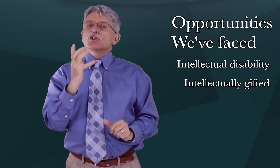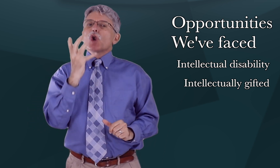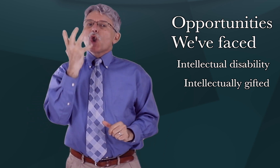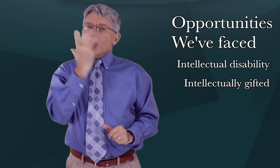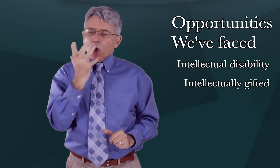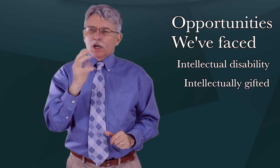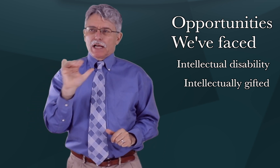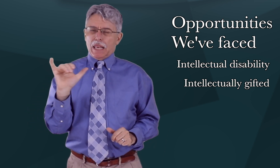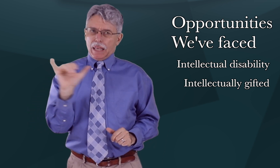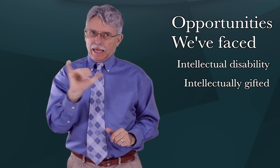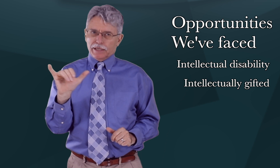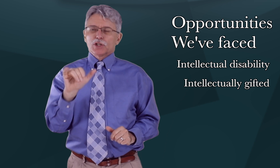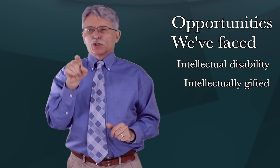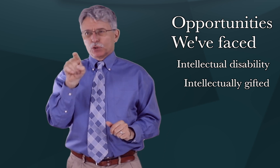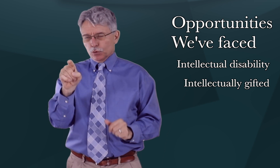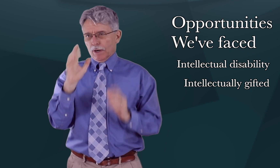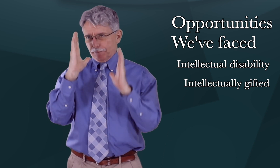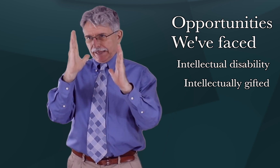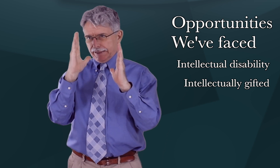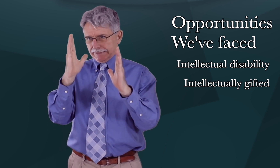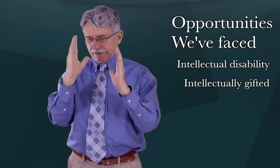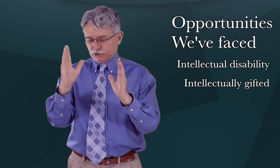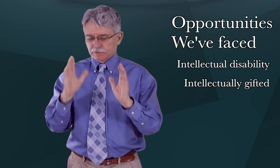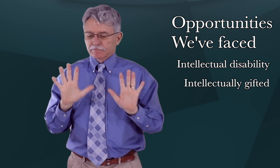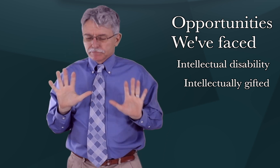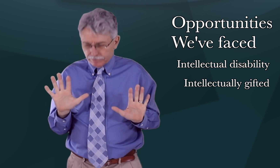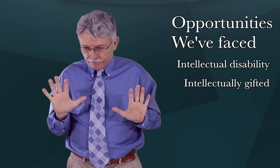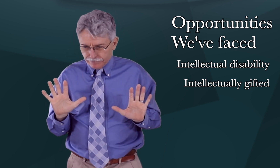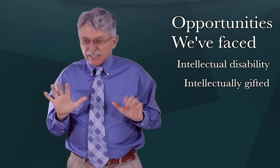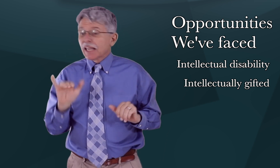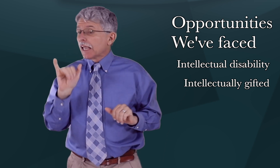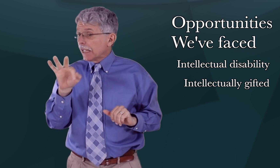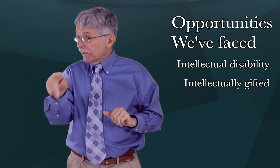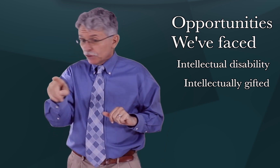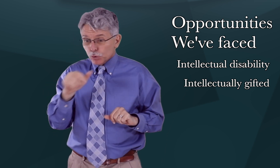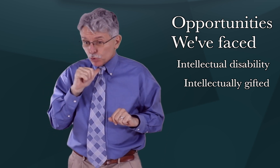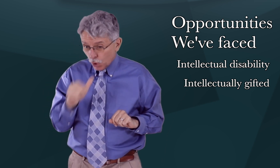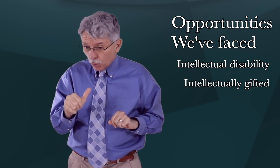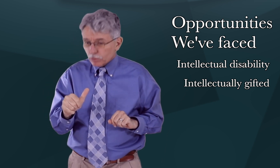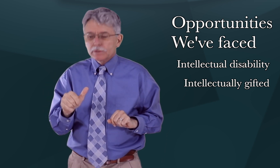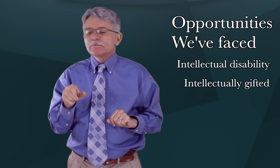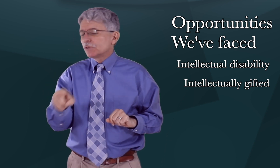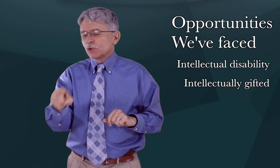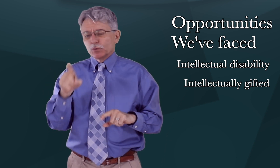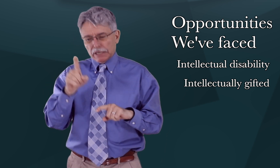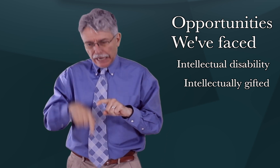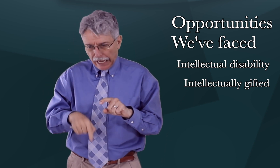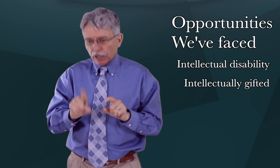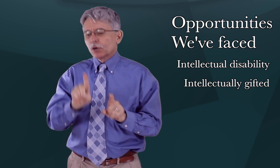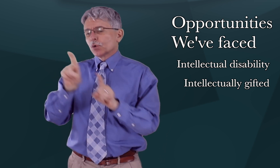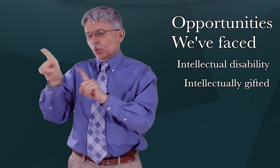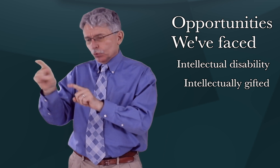You have to look like you're paying attention. And if you don't do those things,